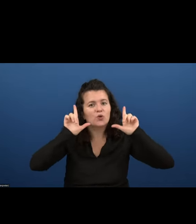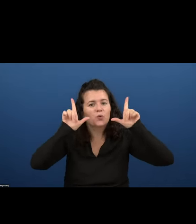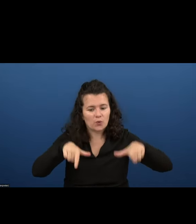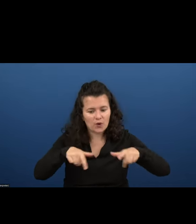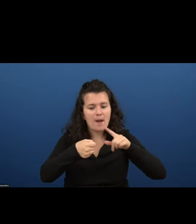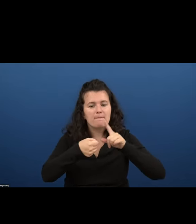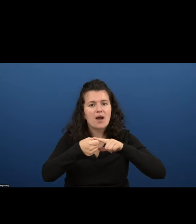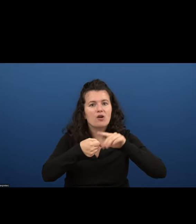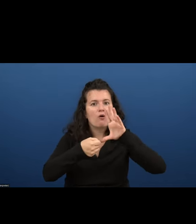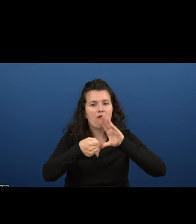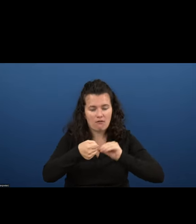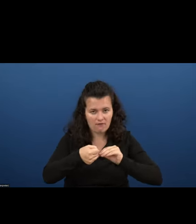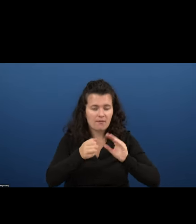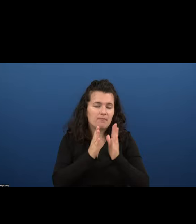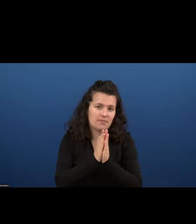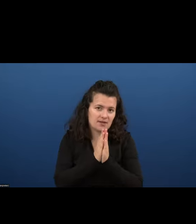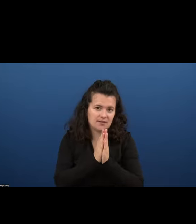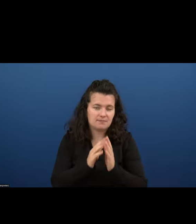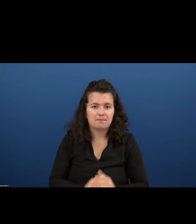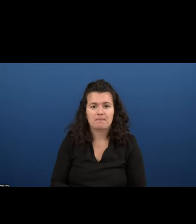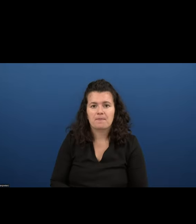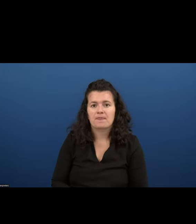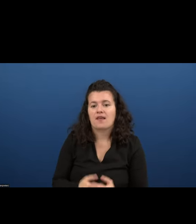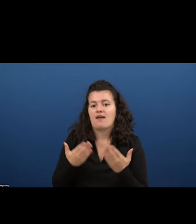not speaking. 11:35:53 We now move on to our first presentation